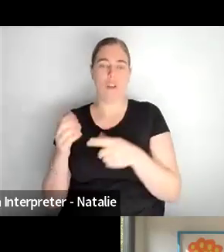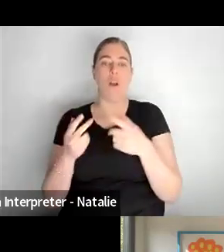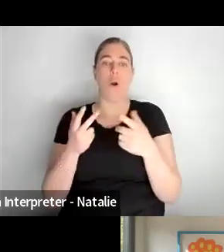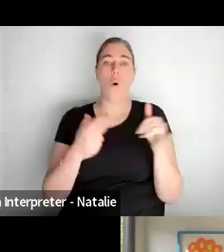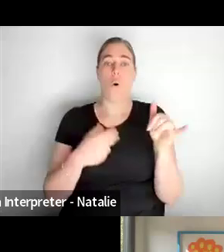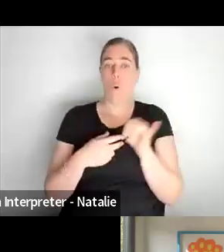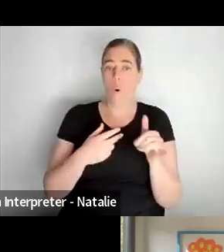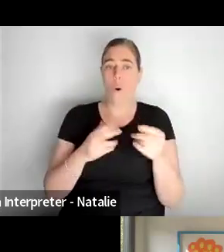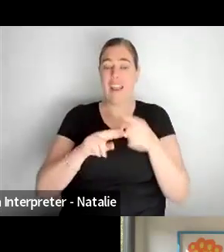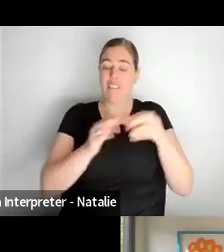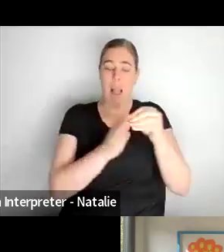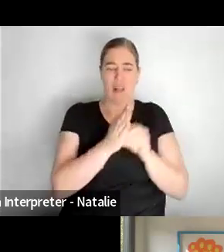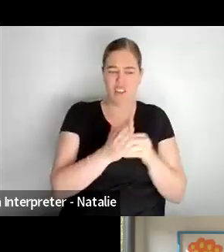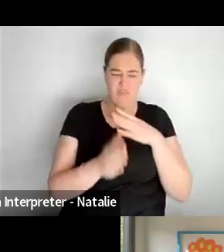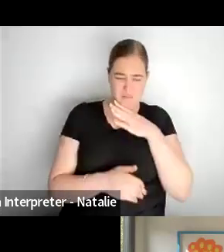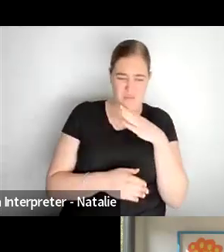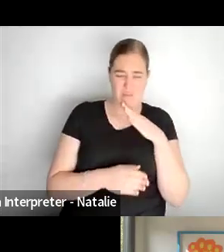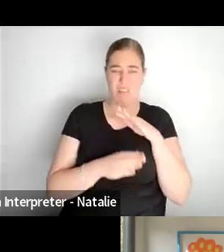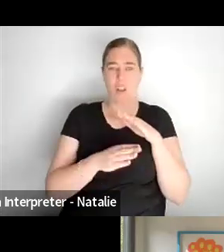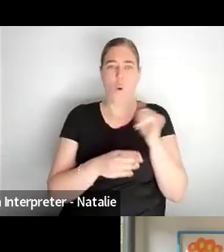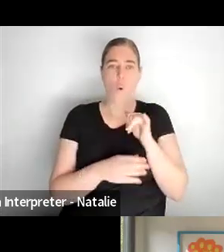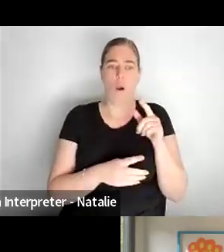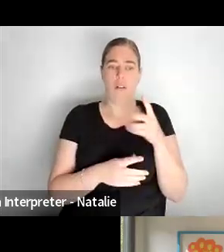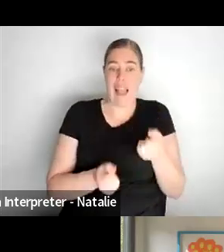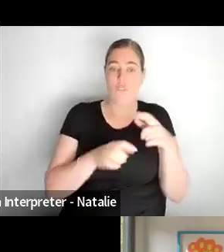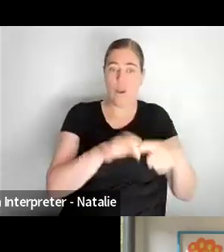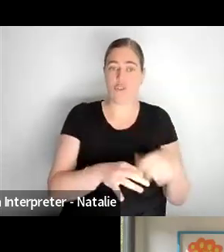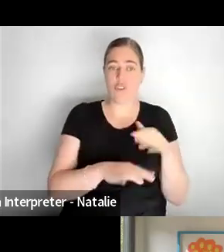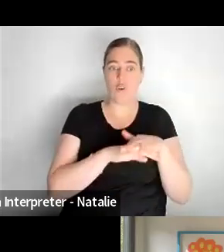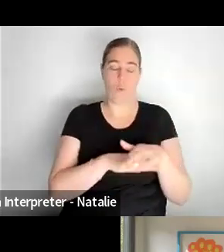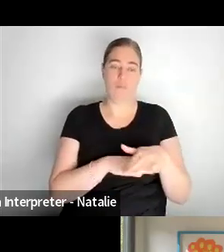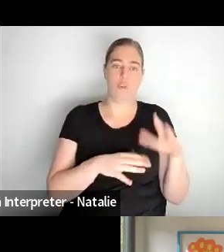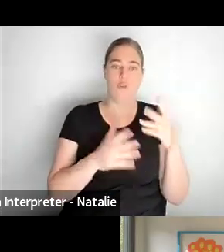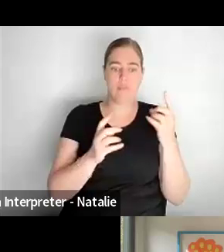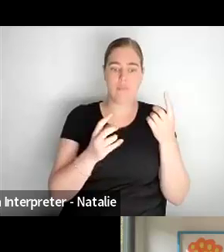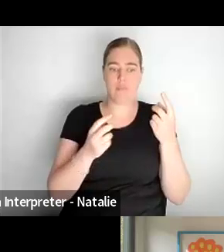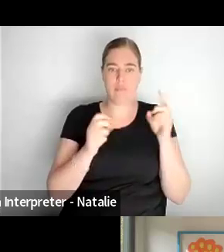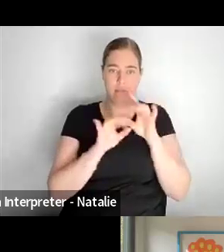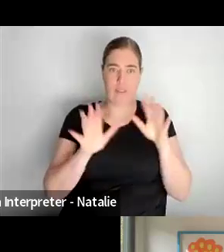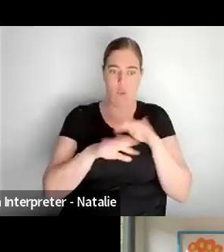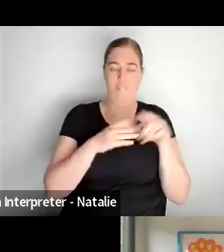don't understand or you have questions about all you want to draw people's attention to. So we